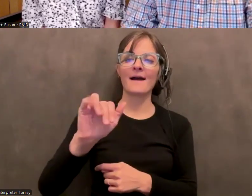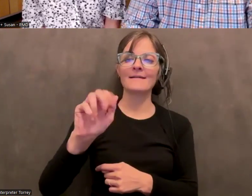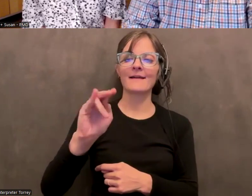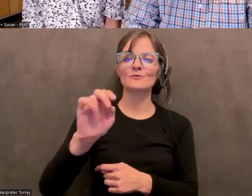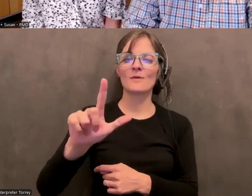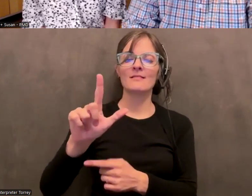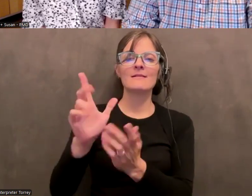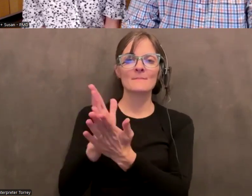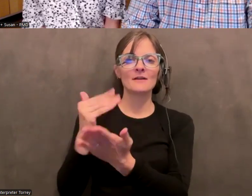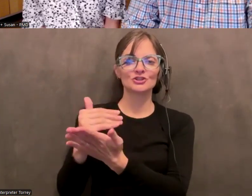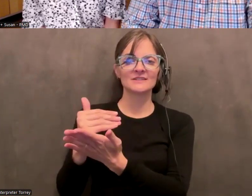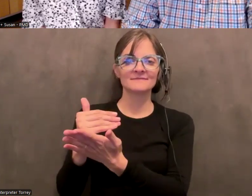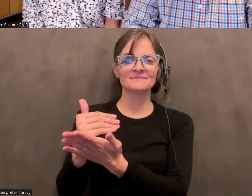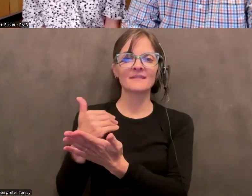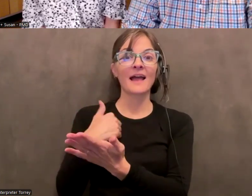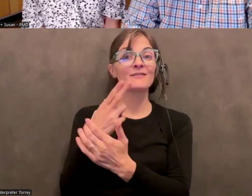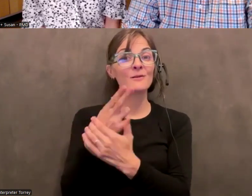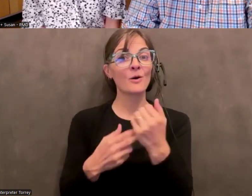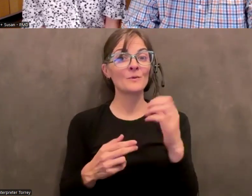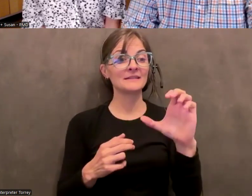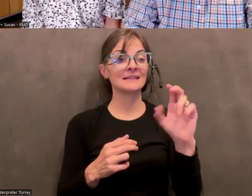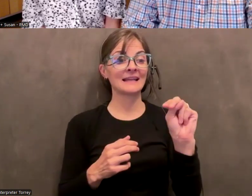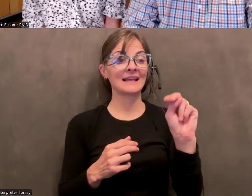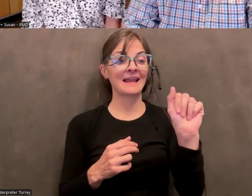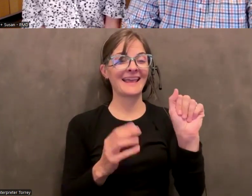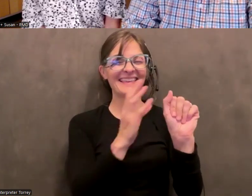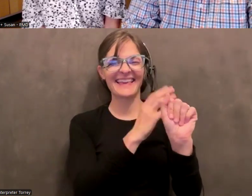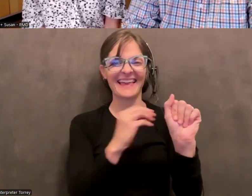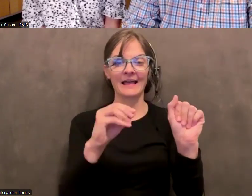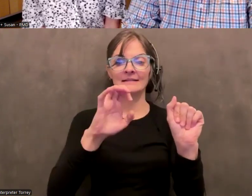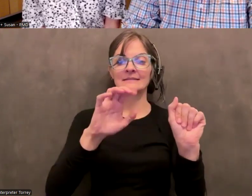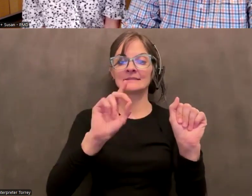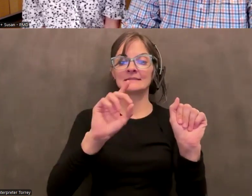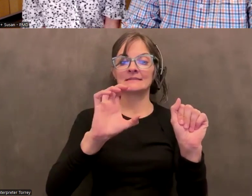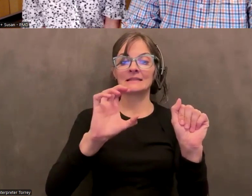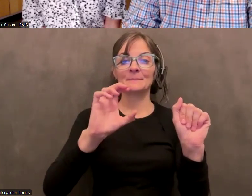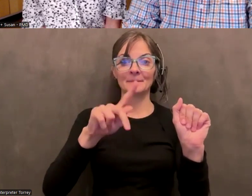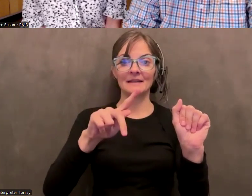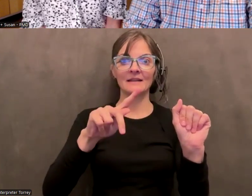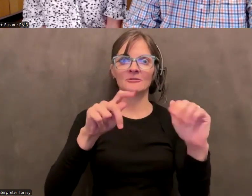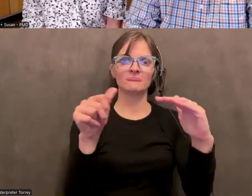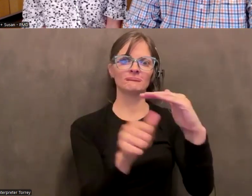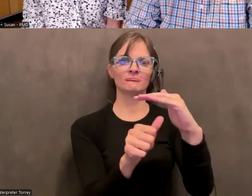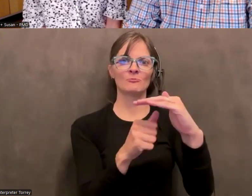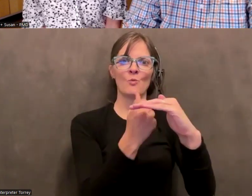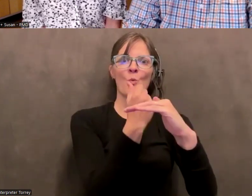and our CDCP under one big umbrella. So it's never been easier to, to launch your healthcare career.